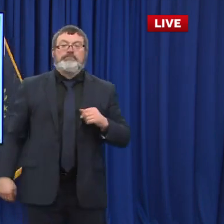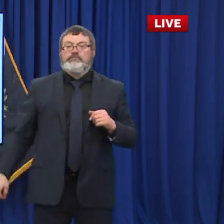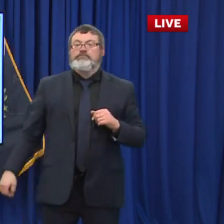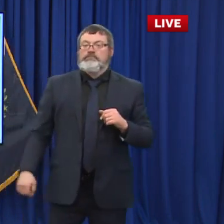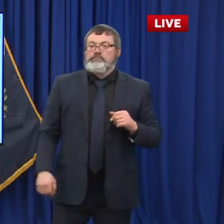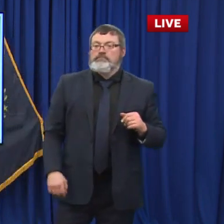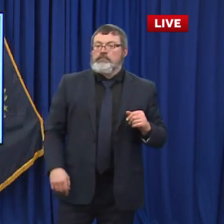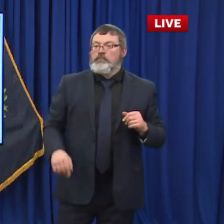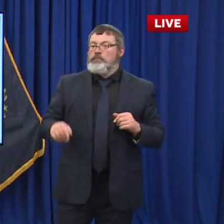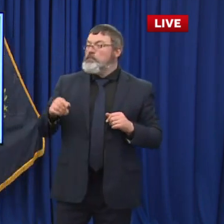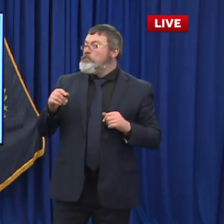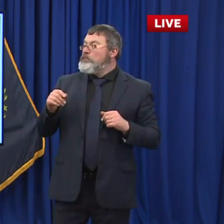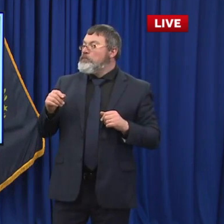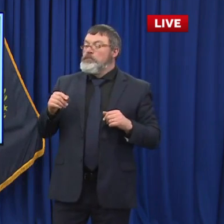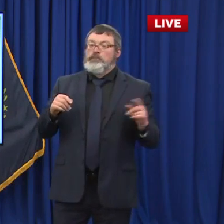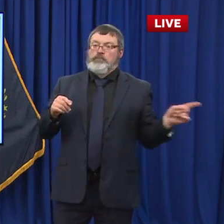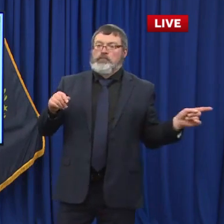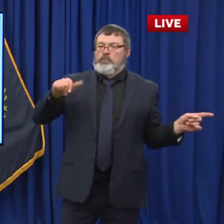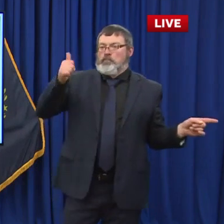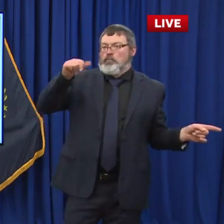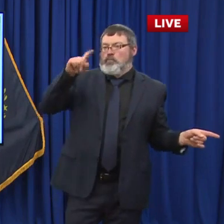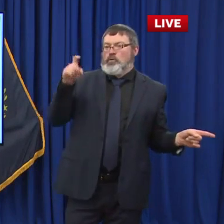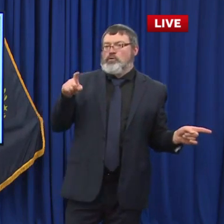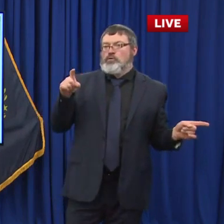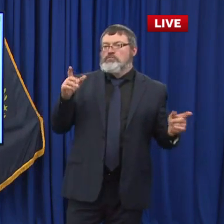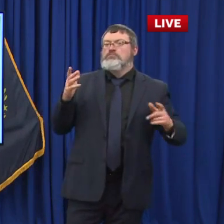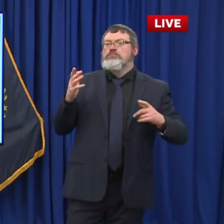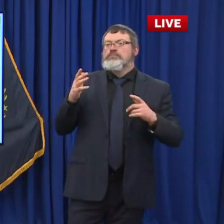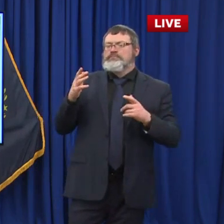I’M CONCERNED ABOUT HOW REPUBLICANS HAVE HANDLED THE COVETOUS.